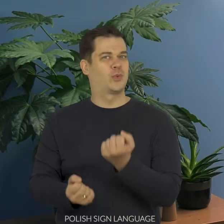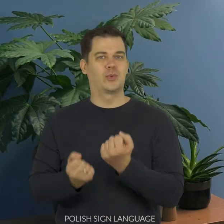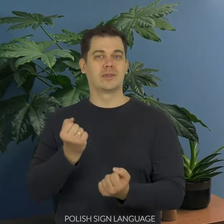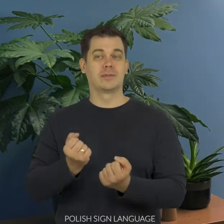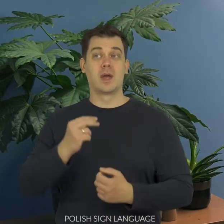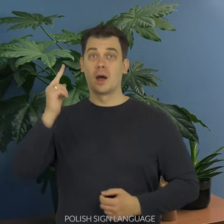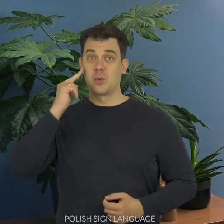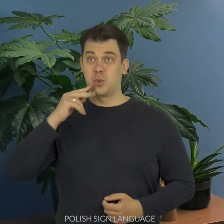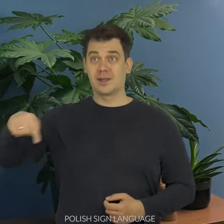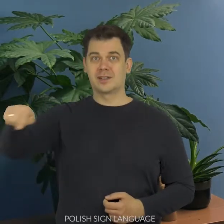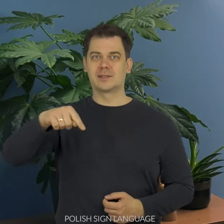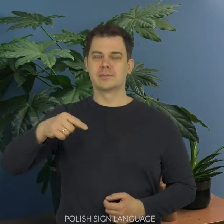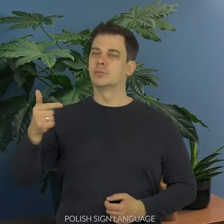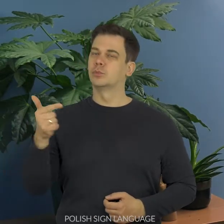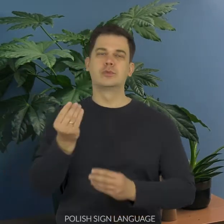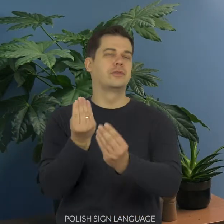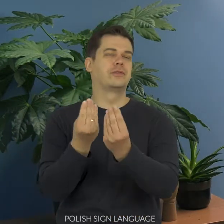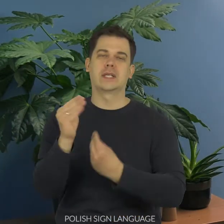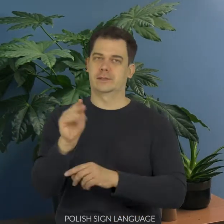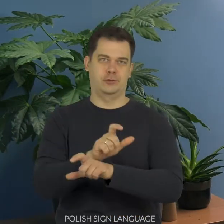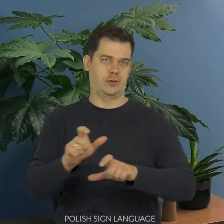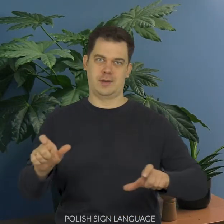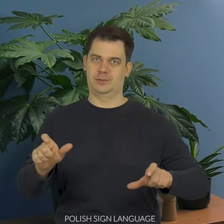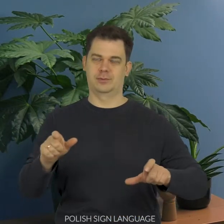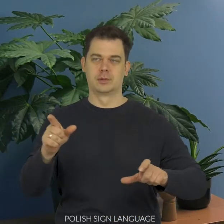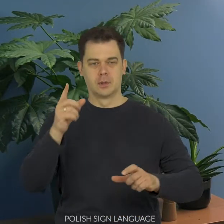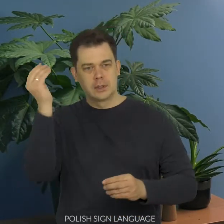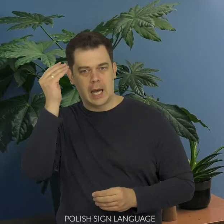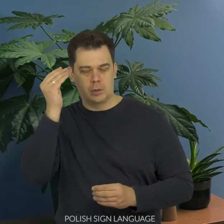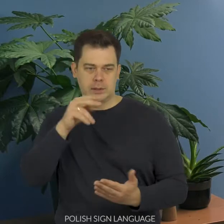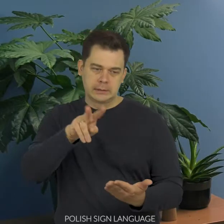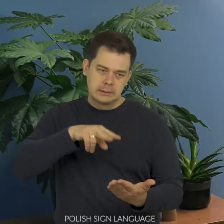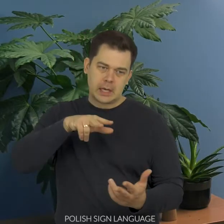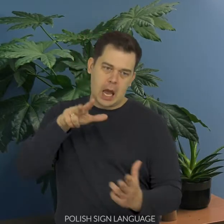That is why deaf people have to spend much more time, use more work and effort